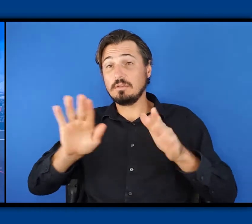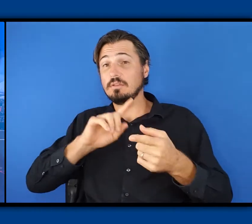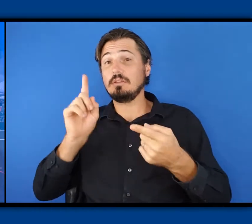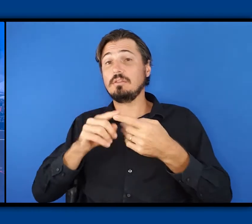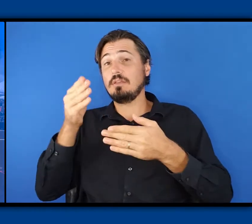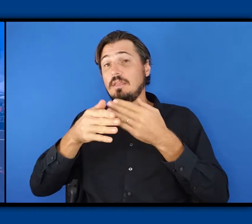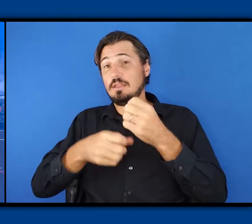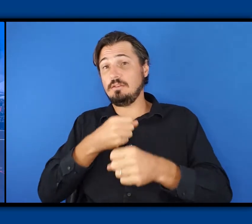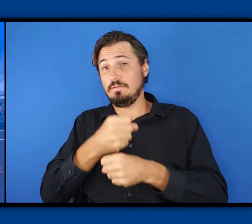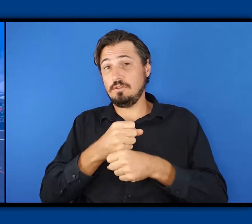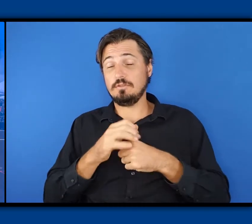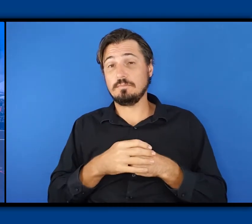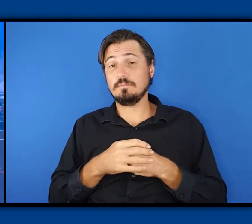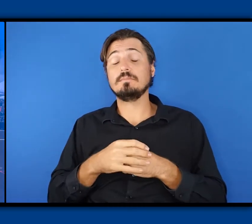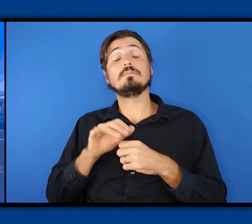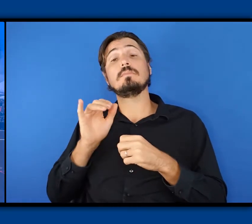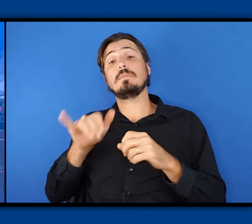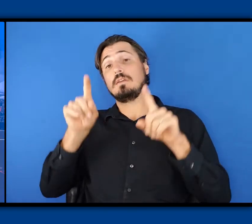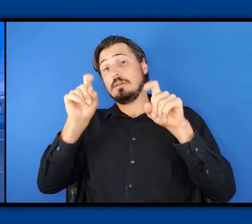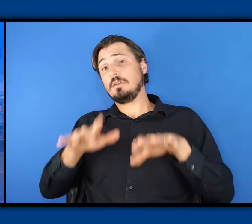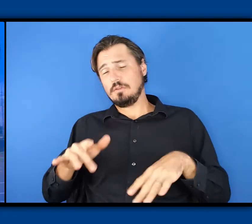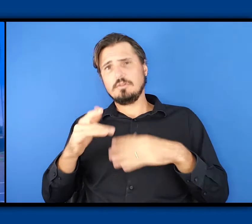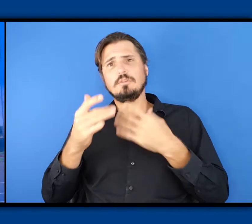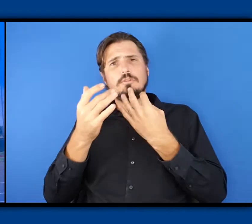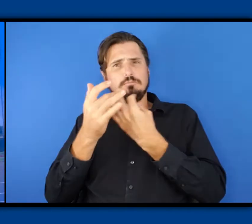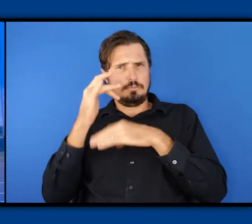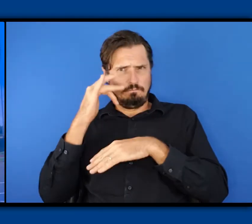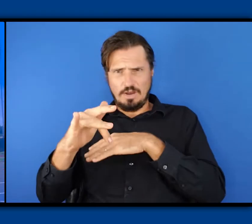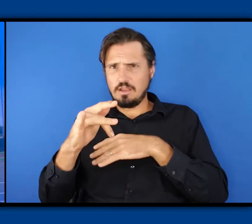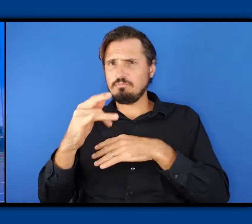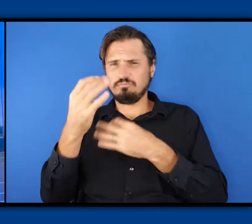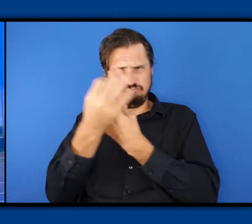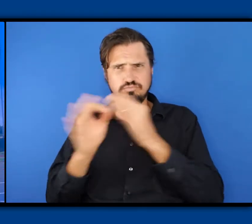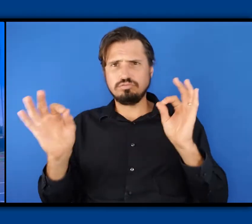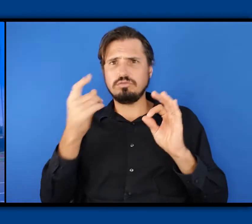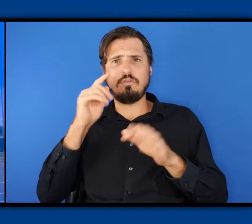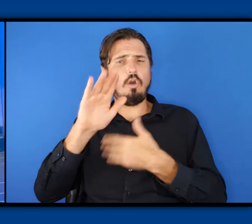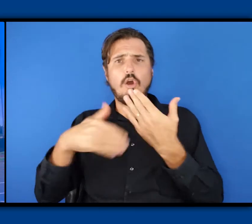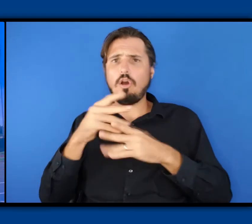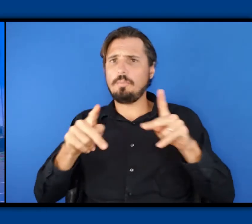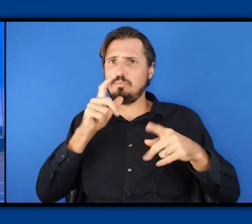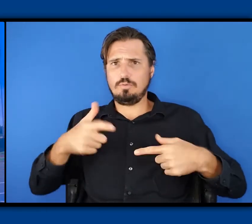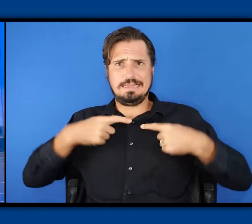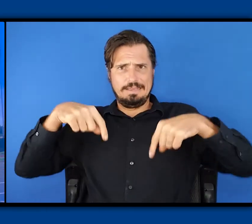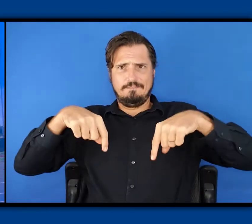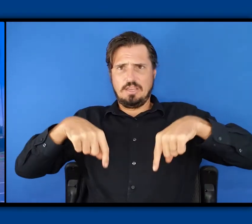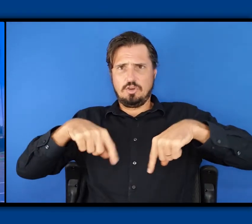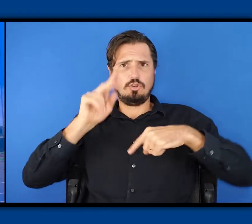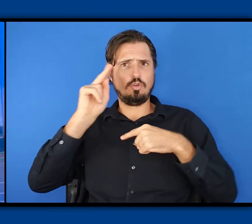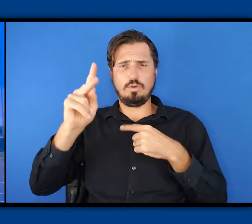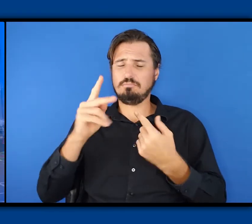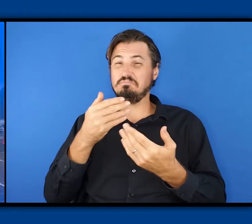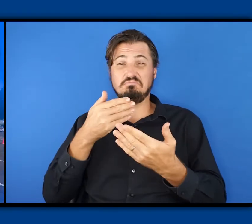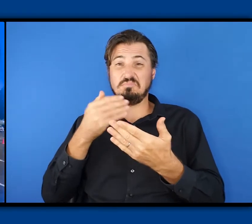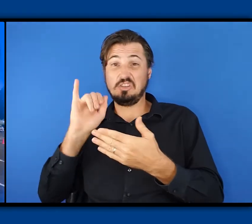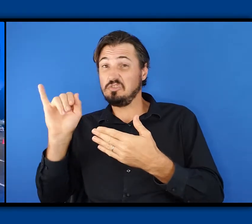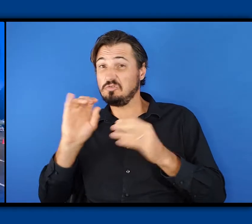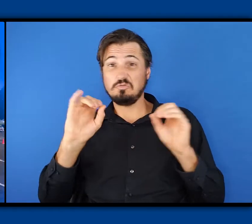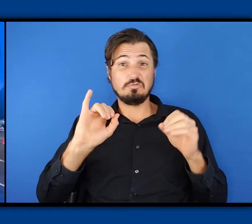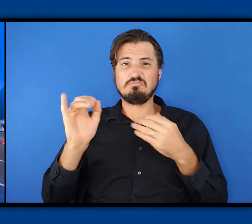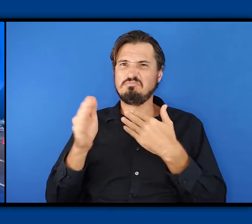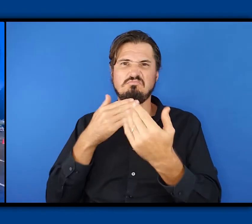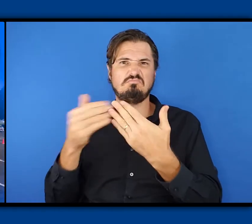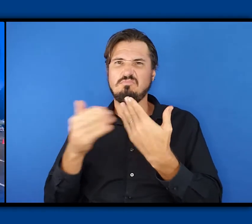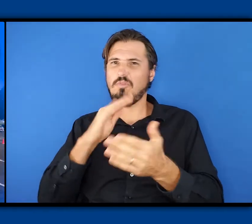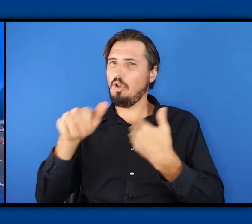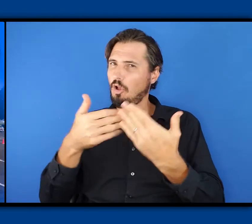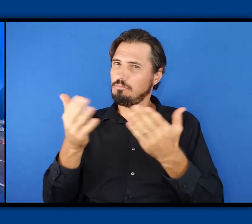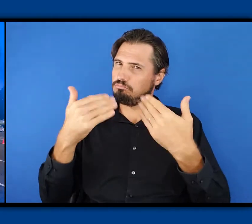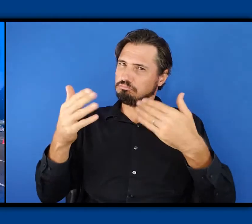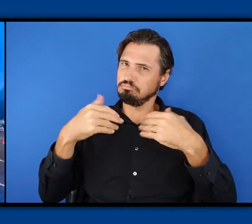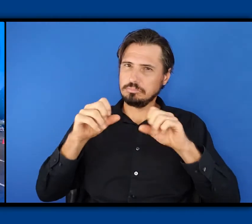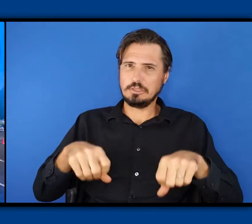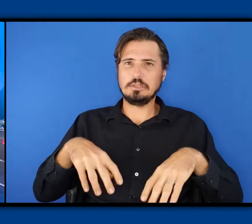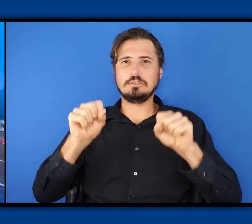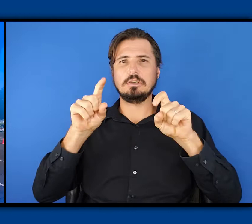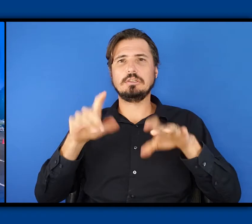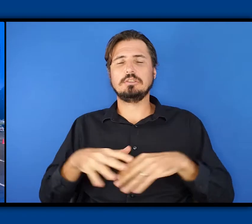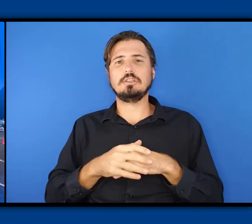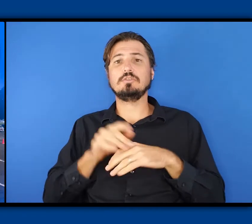These tests are available to all residents for free, including those who are un-insured. Please pre-register at Kauai.gov/test.